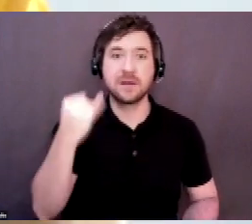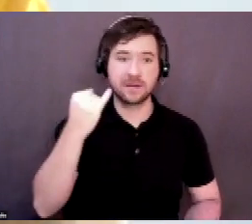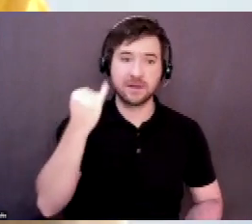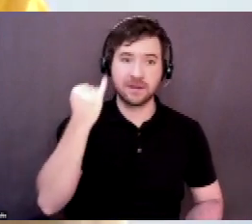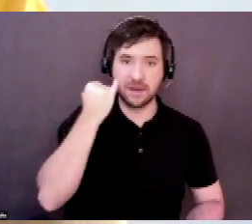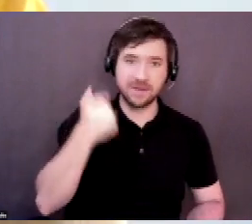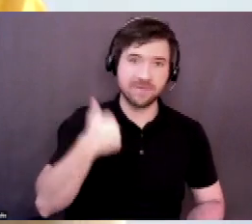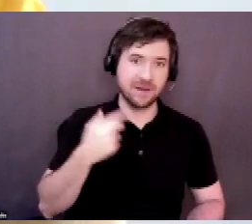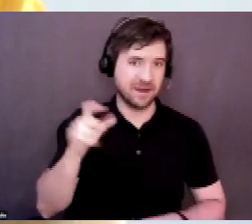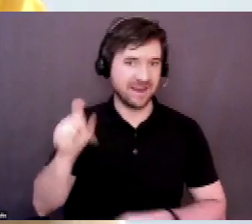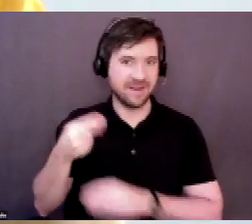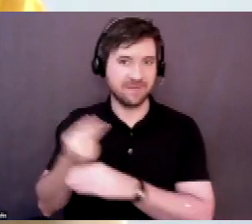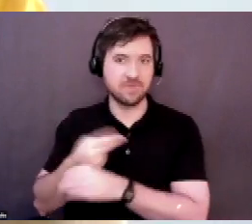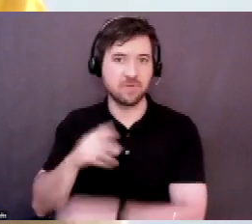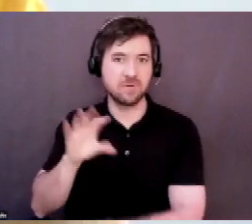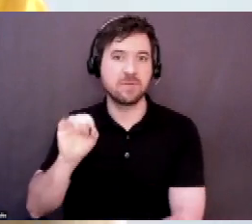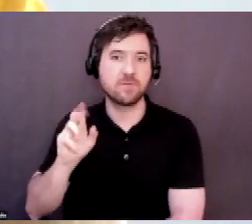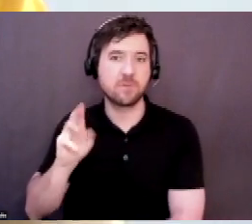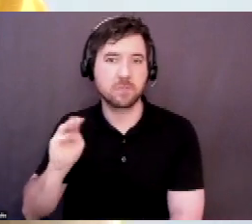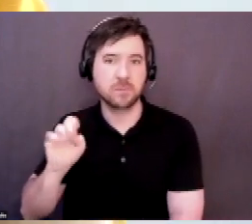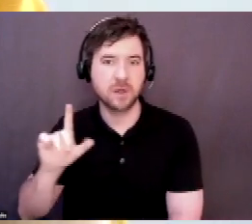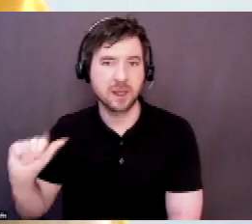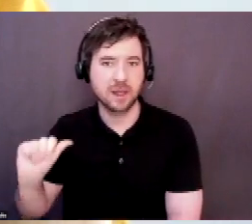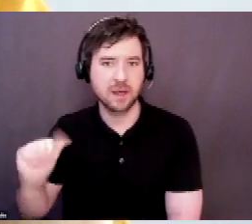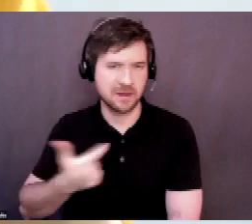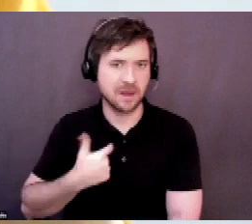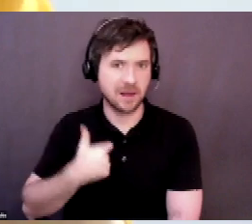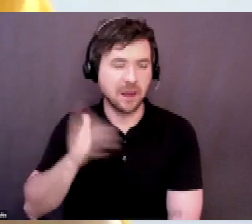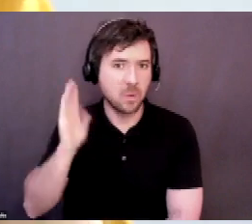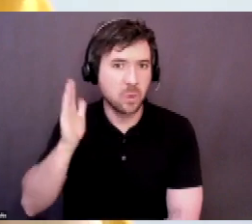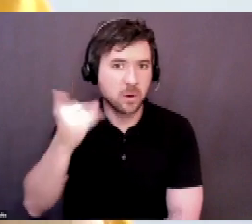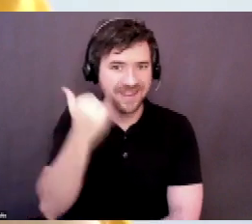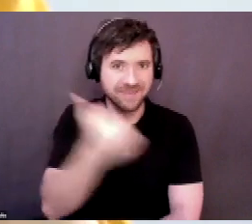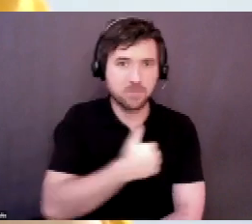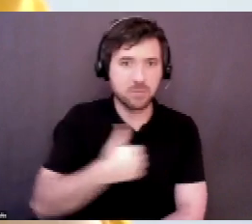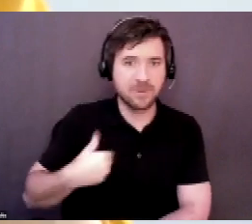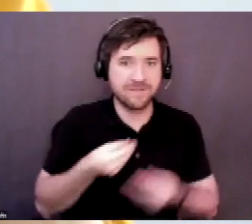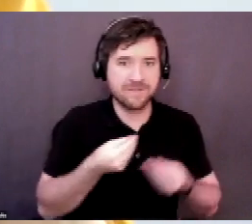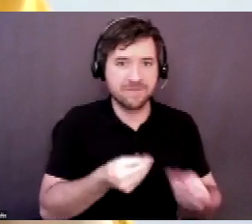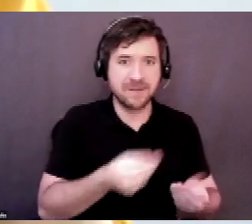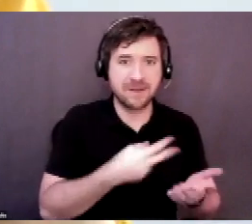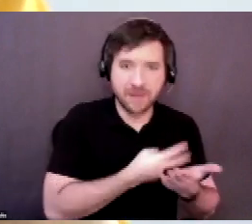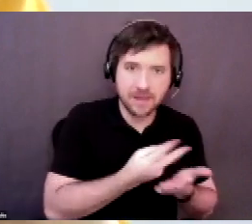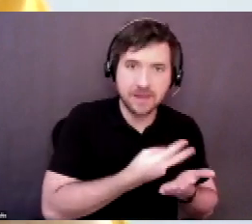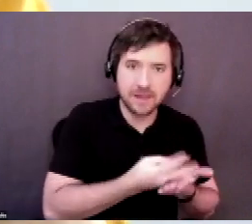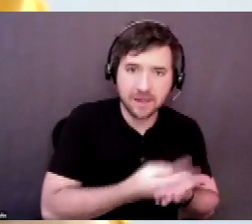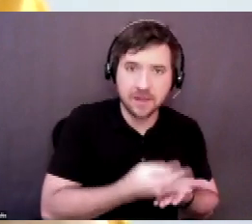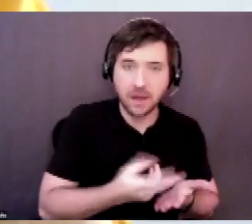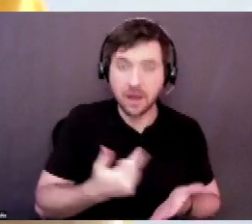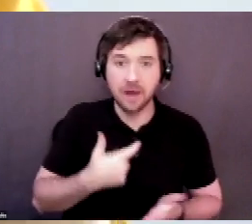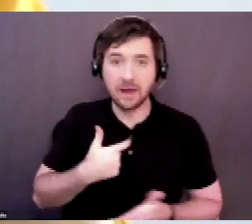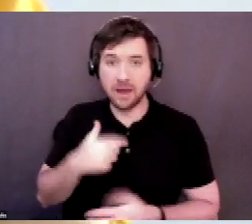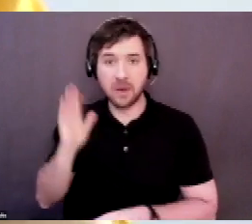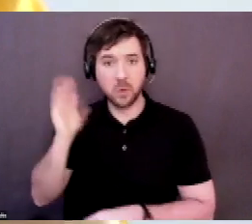I would've like if I couldn't have made it work. So I'm just saying that if that's not the road for you as a mom, I get it.